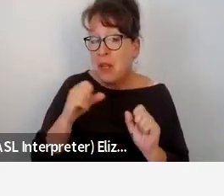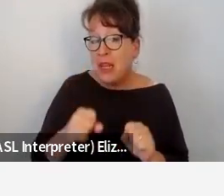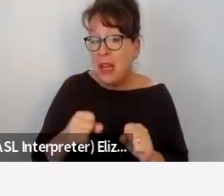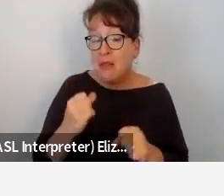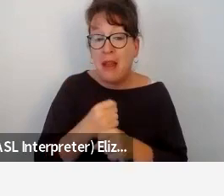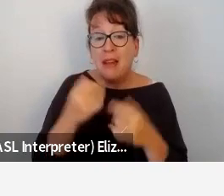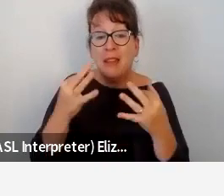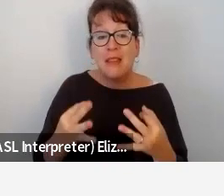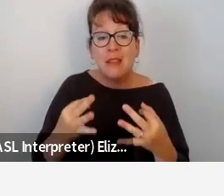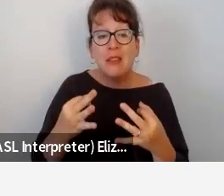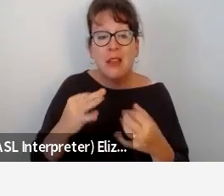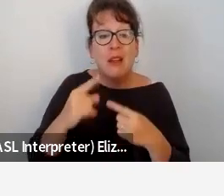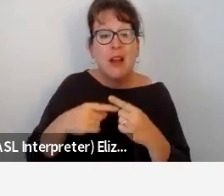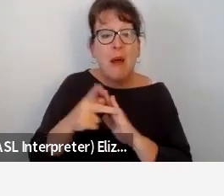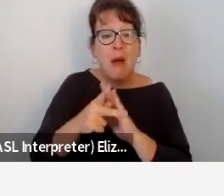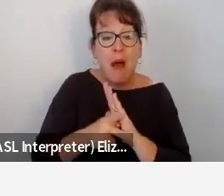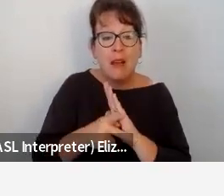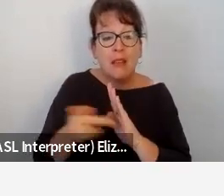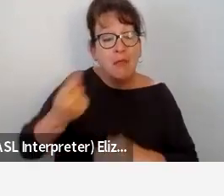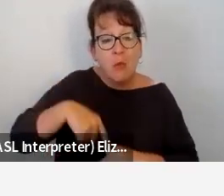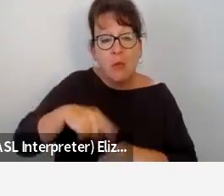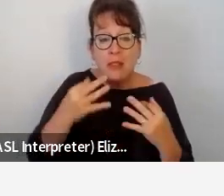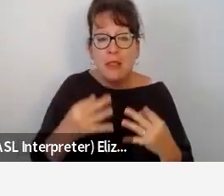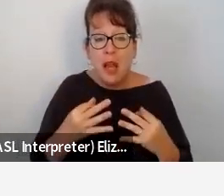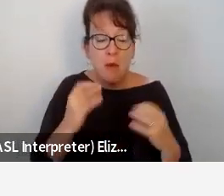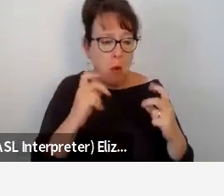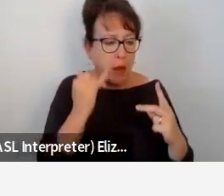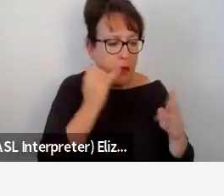priority points for scrappage. So it's a great way to ensure that the public health benefits